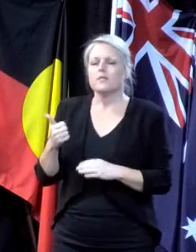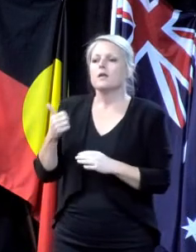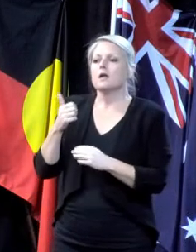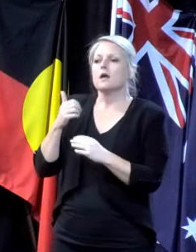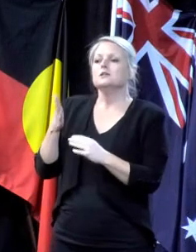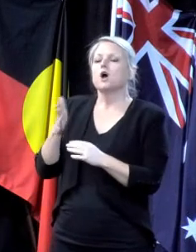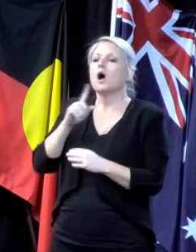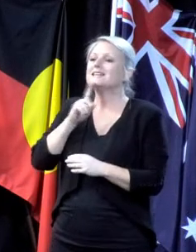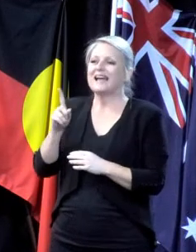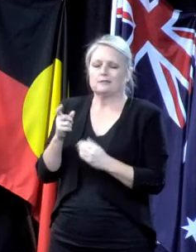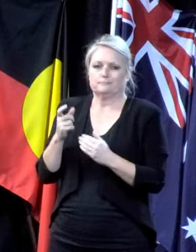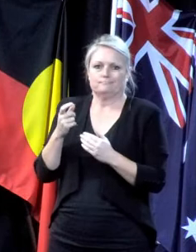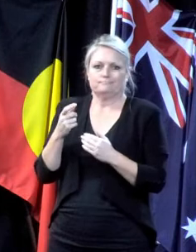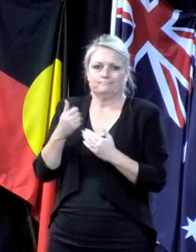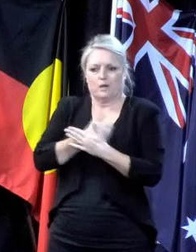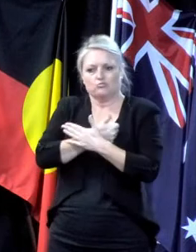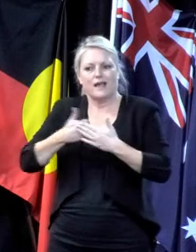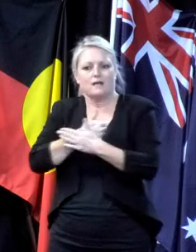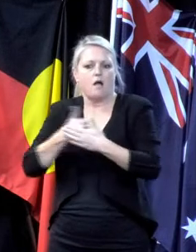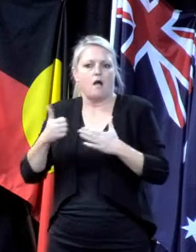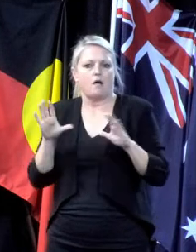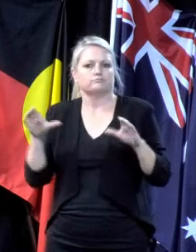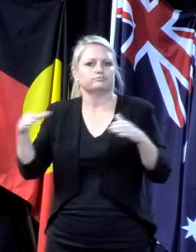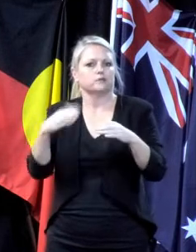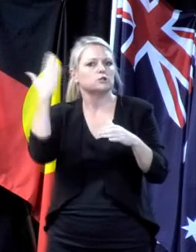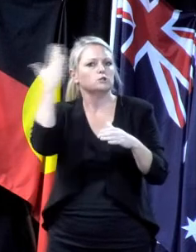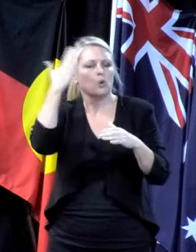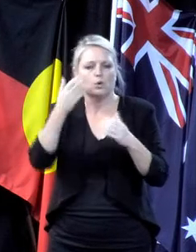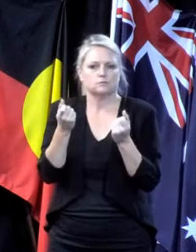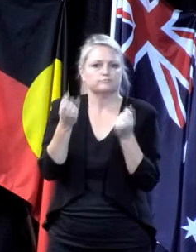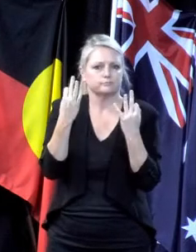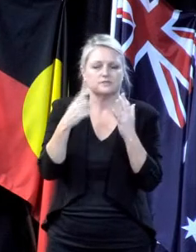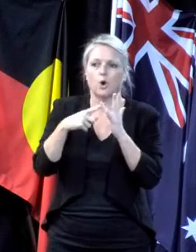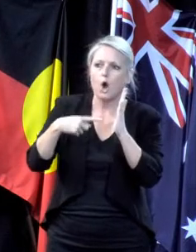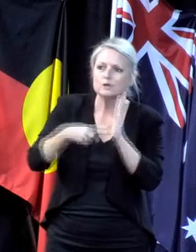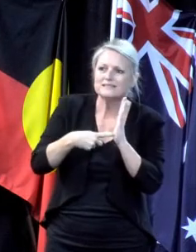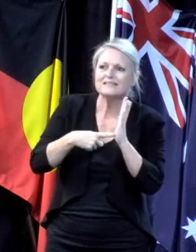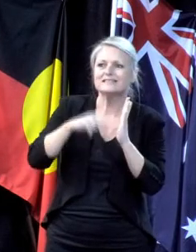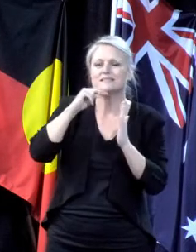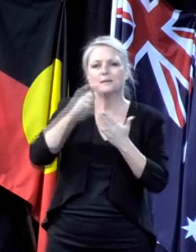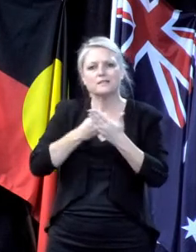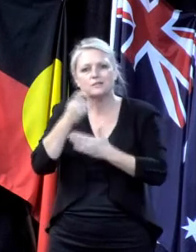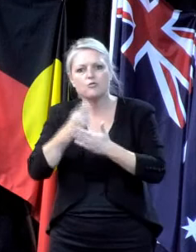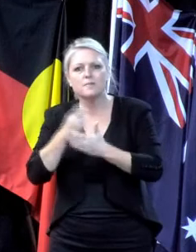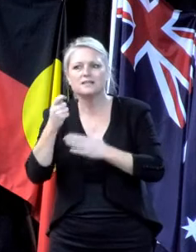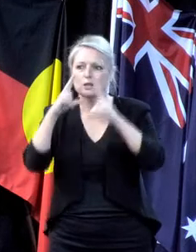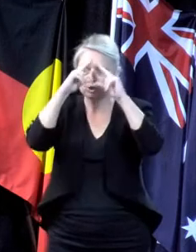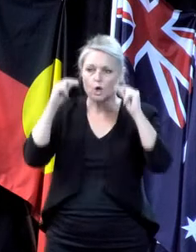So here in Townsville, the occupational therapists and physios and nurses are based in our special school here in Townsville.